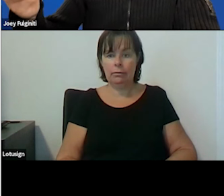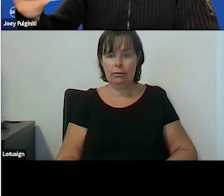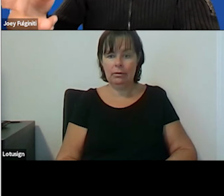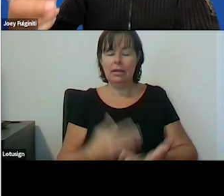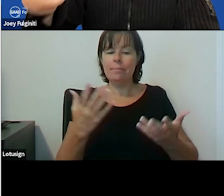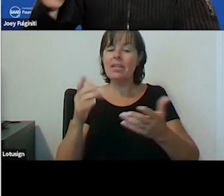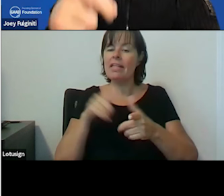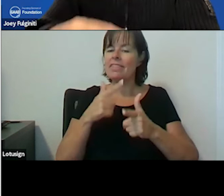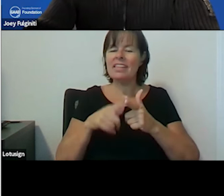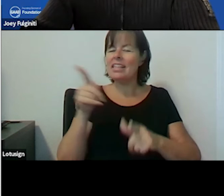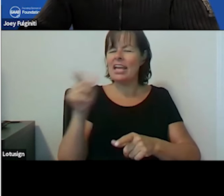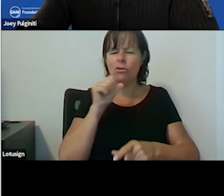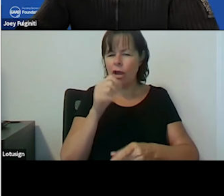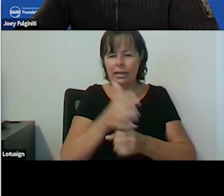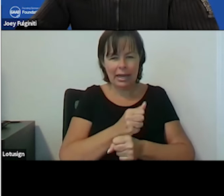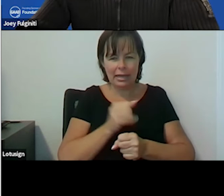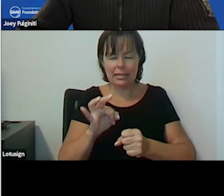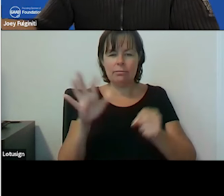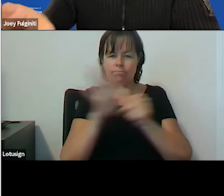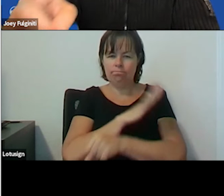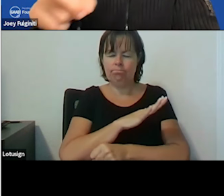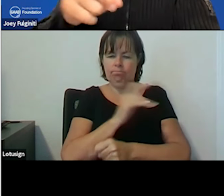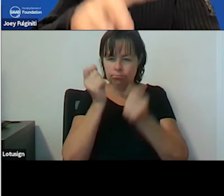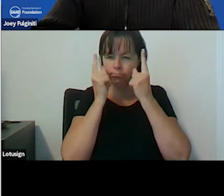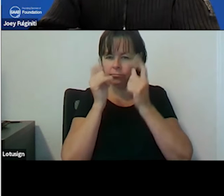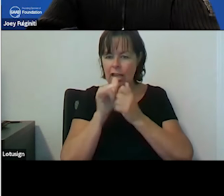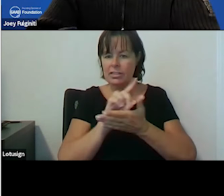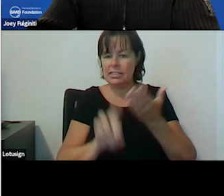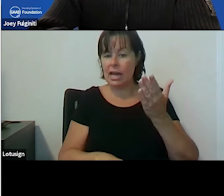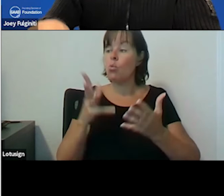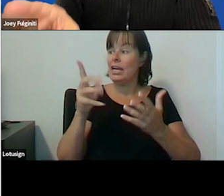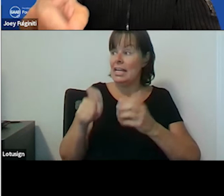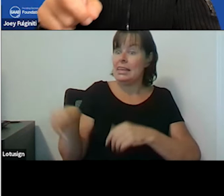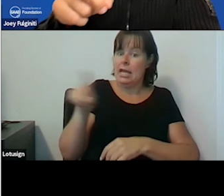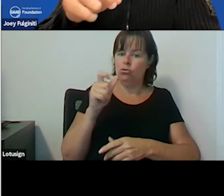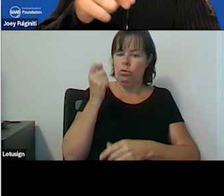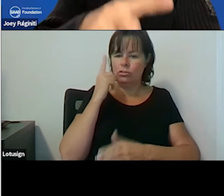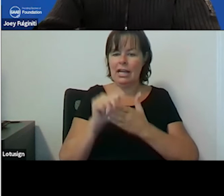really getting the context of the design we want them to know the context and if we are explaining